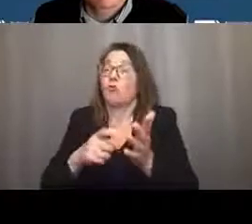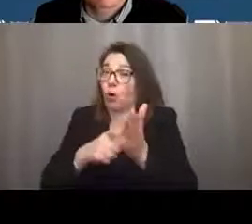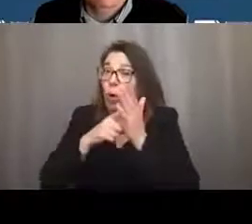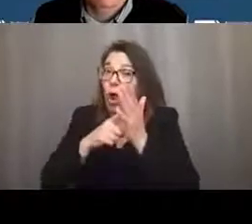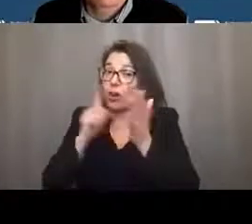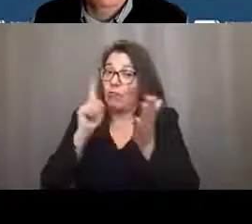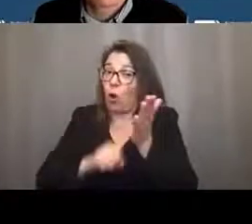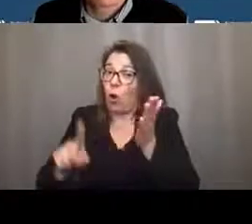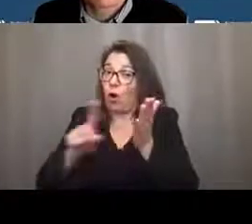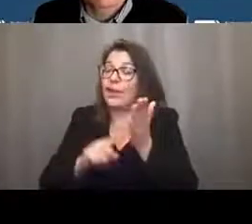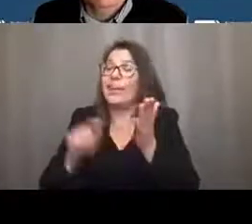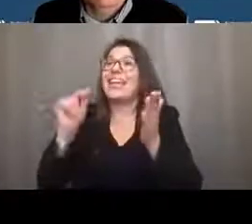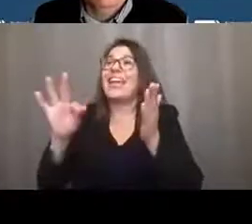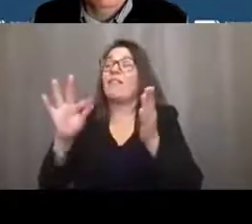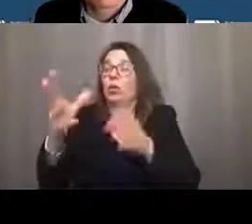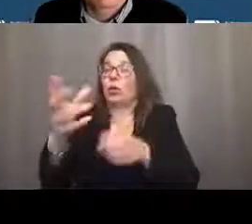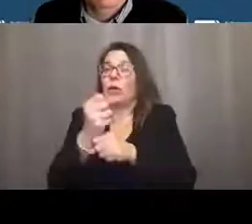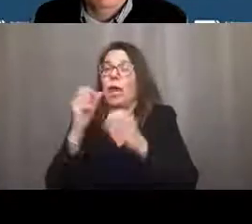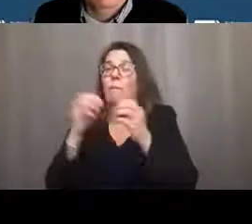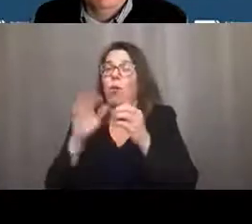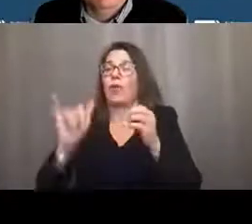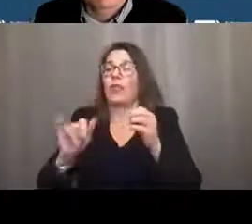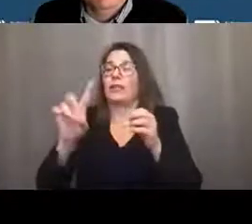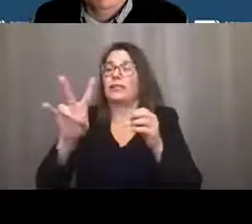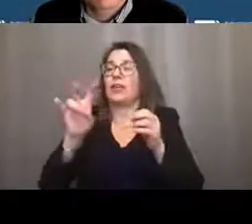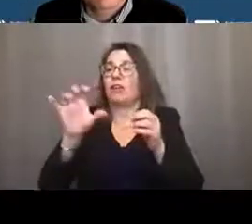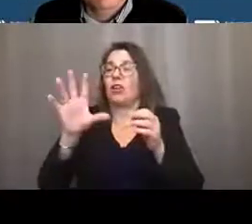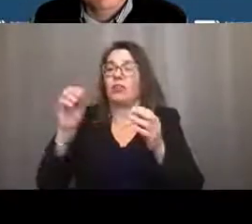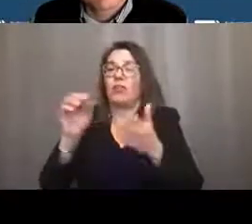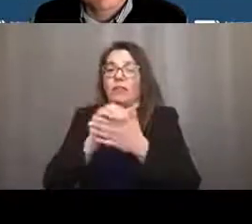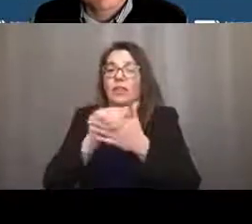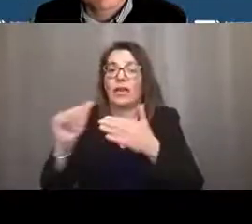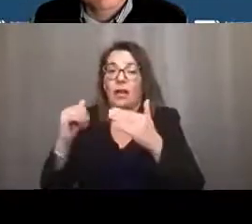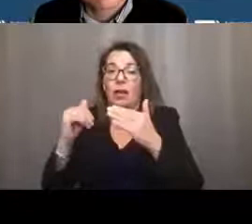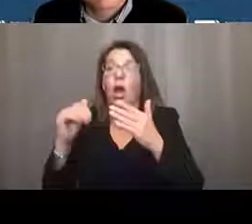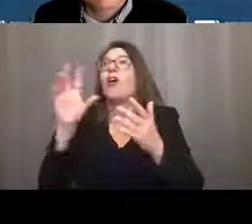than $750,000 a year in HHS funds.